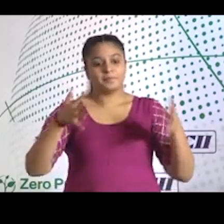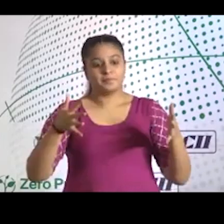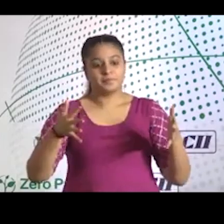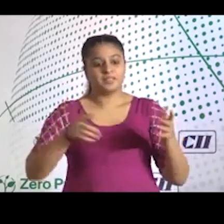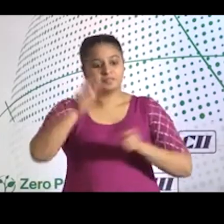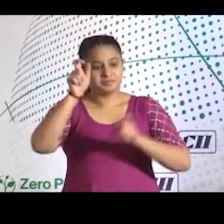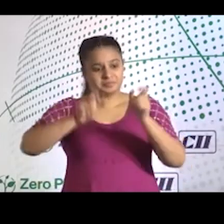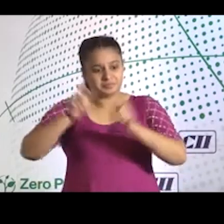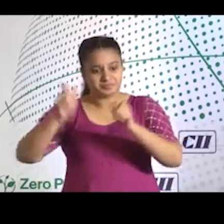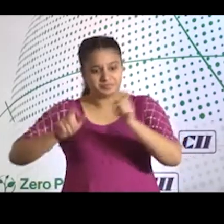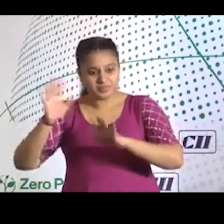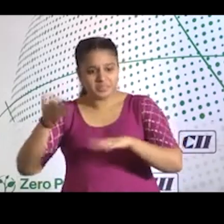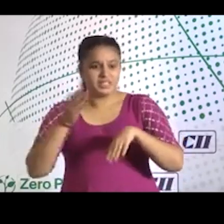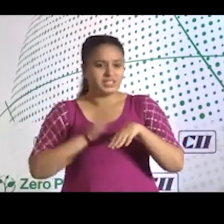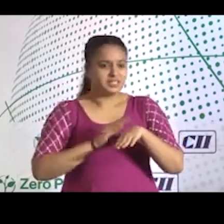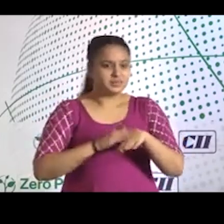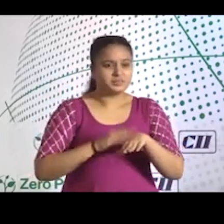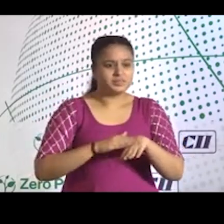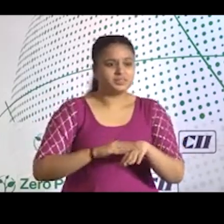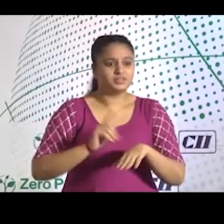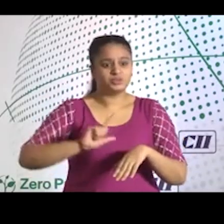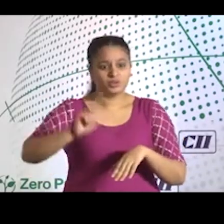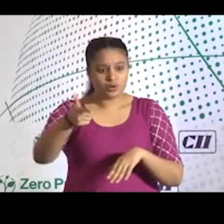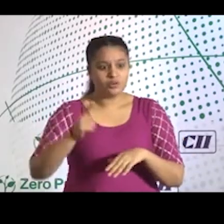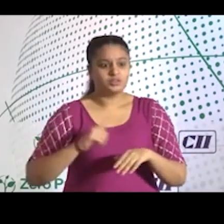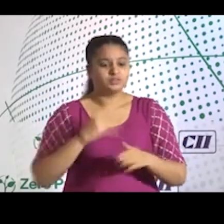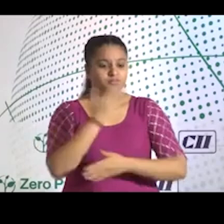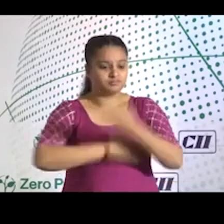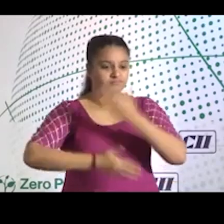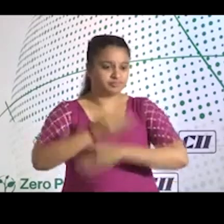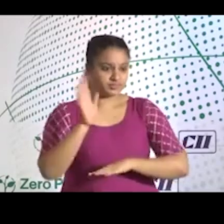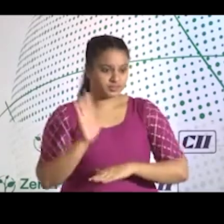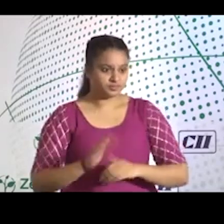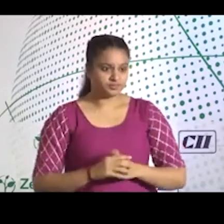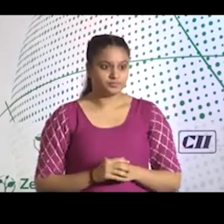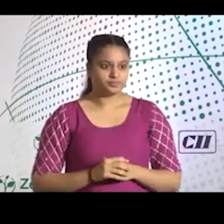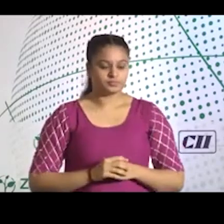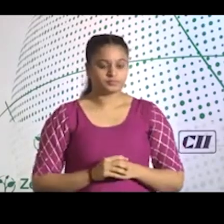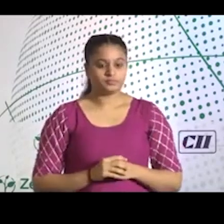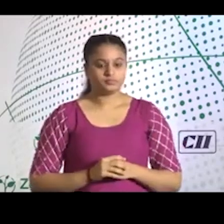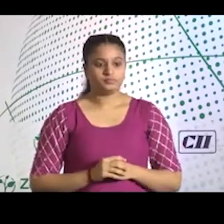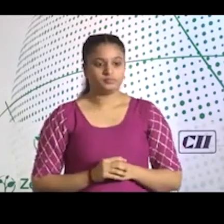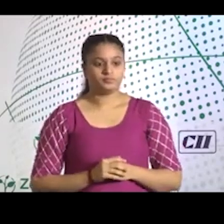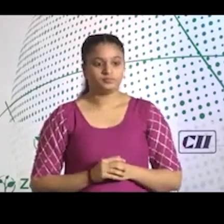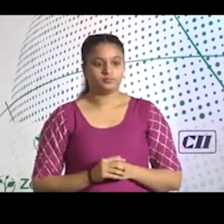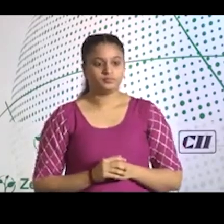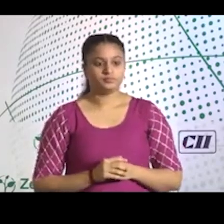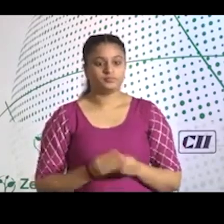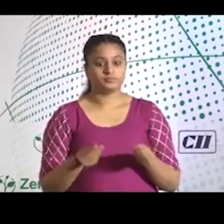who experience long term disability and a lot of the RSS